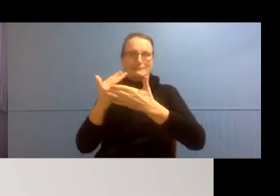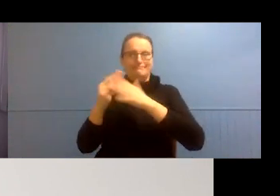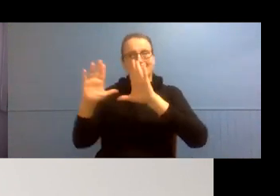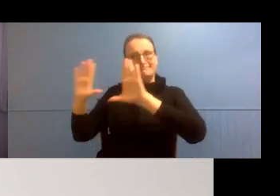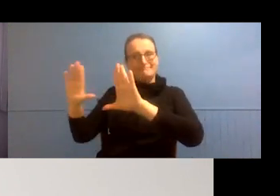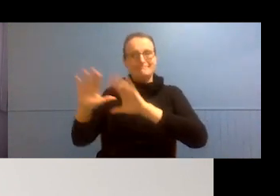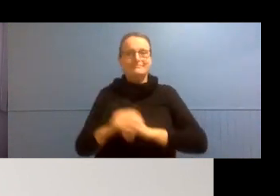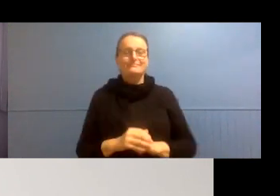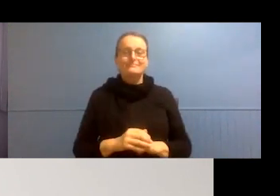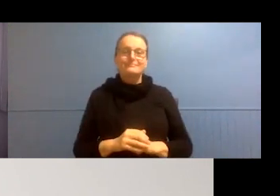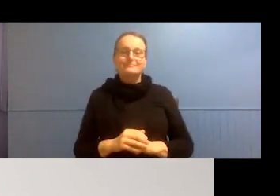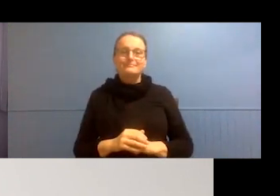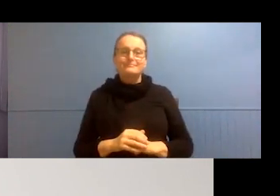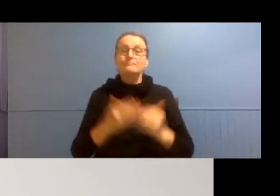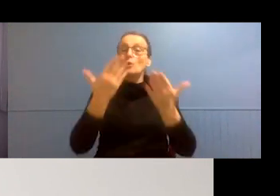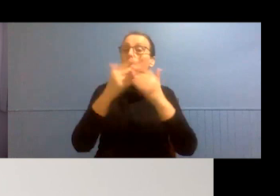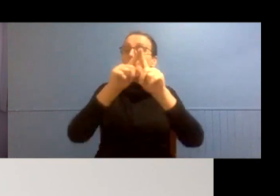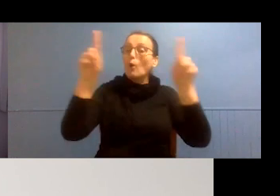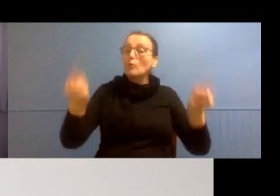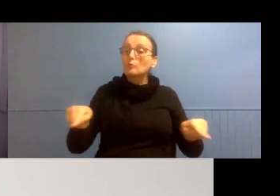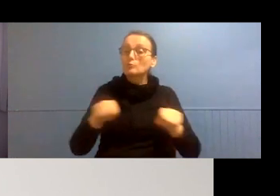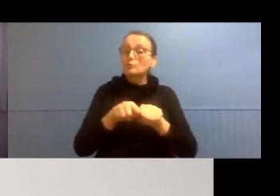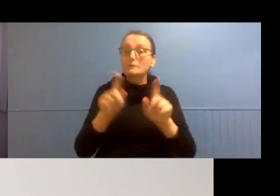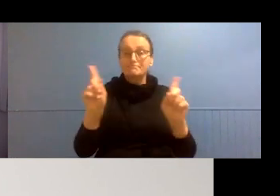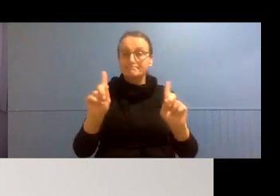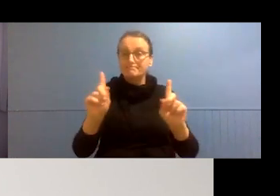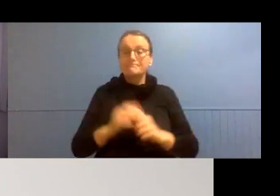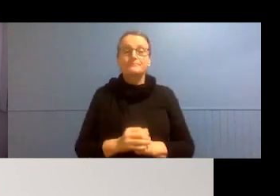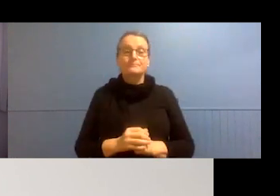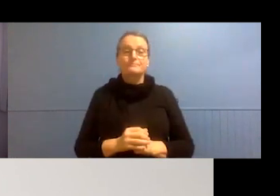On the screen, you've got the stereotypical